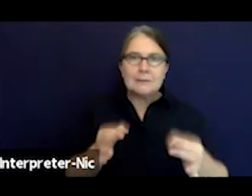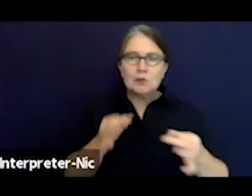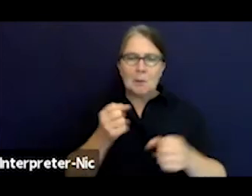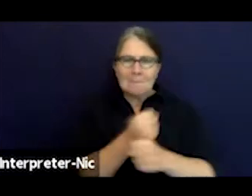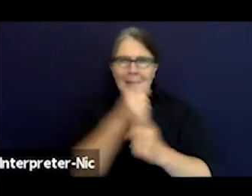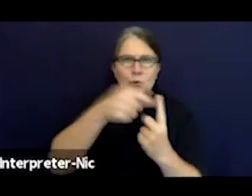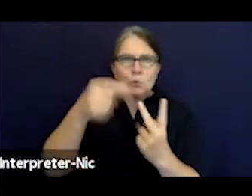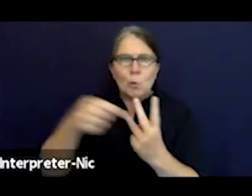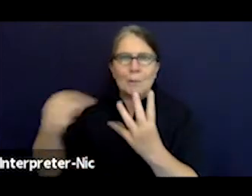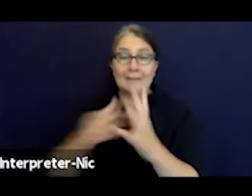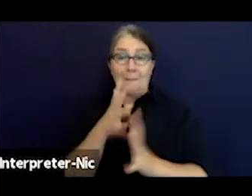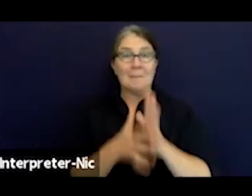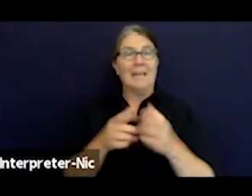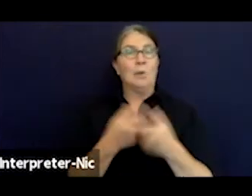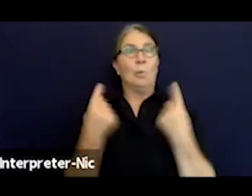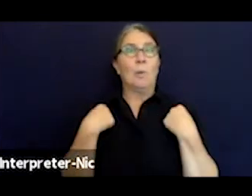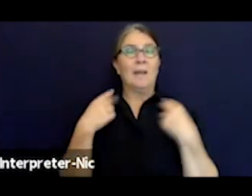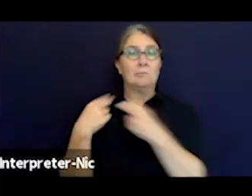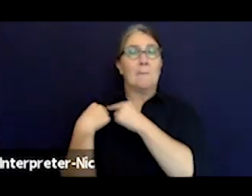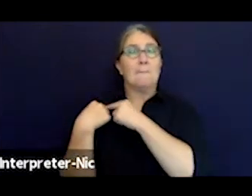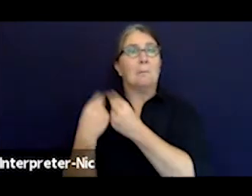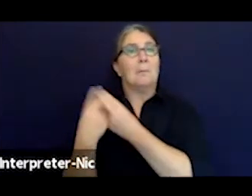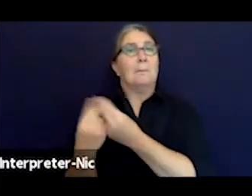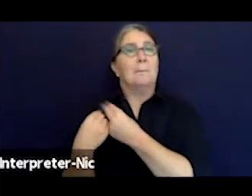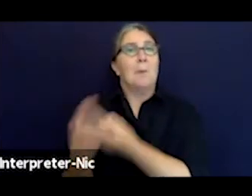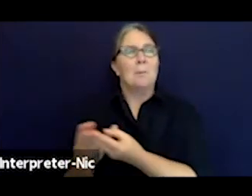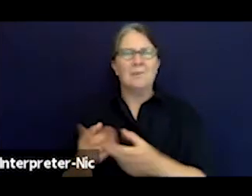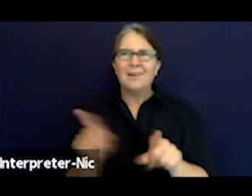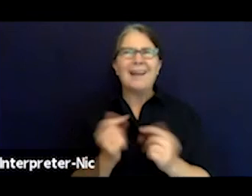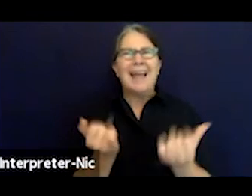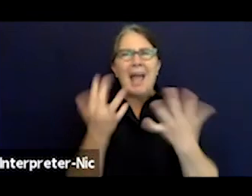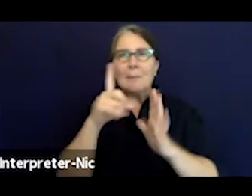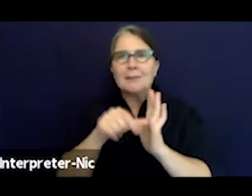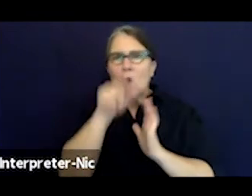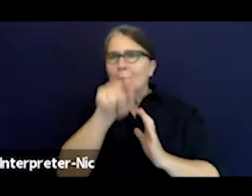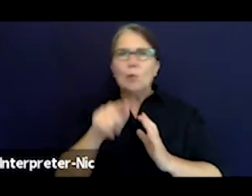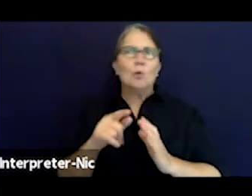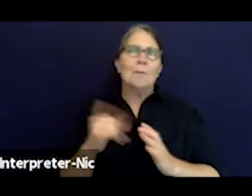tasks. How many times, for example, have you stamped a form time and a half on the test, here,